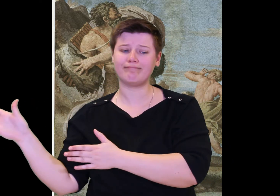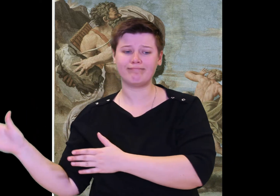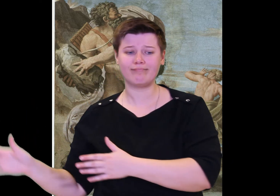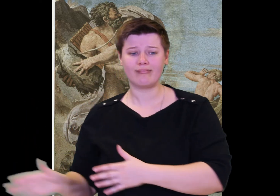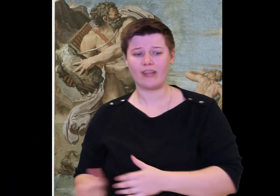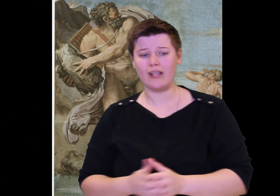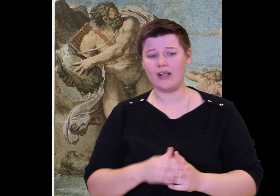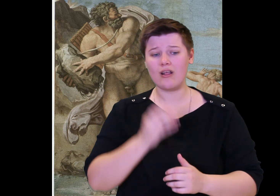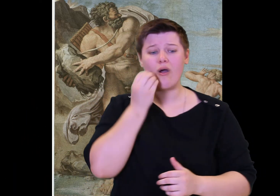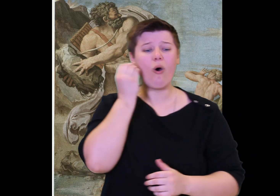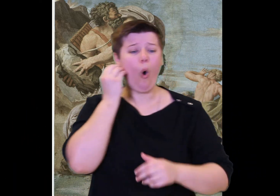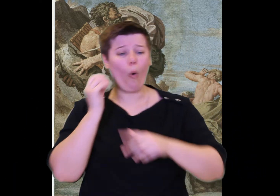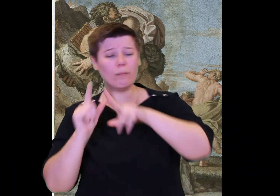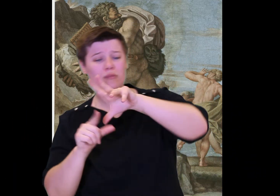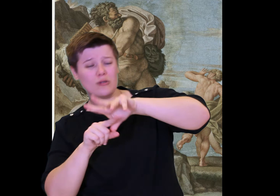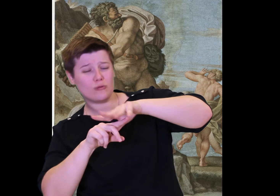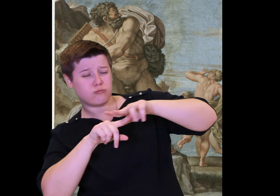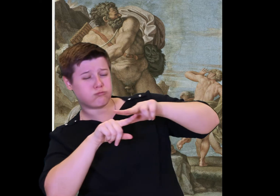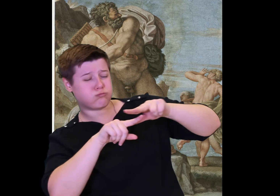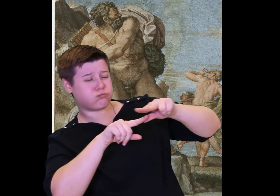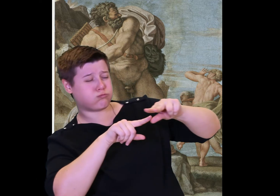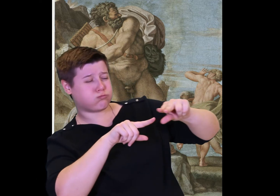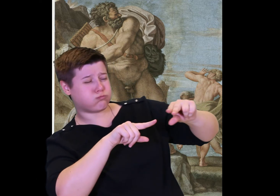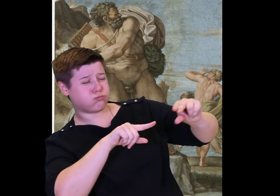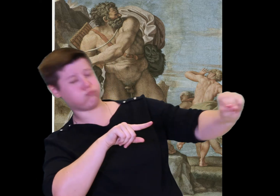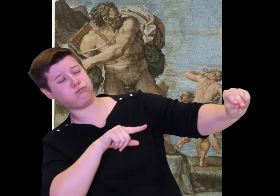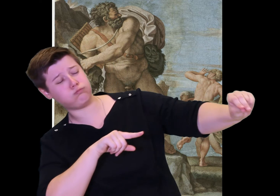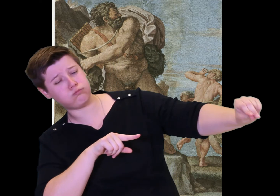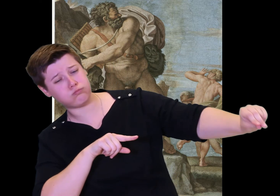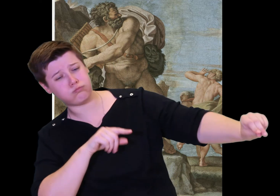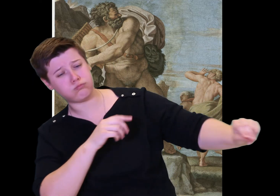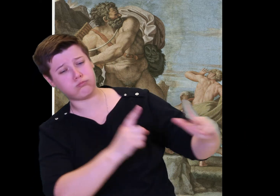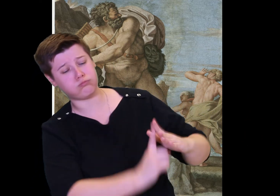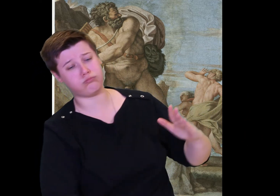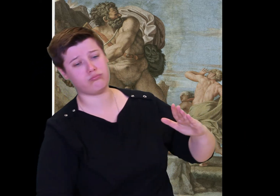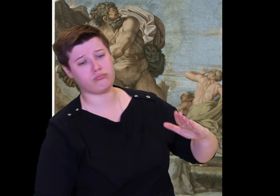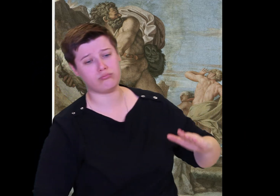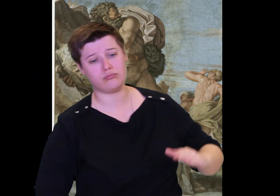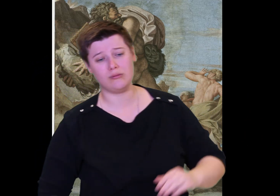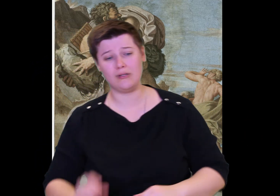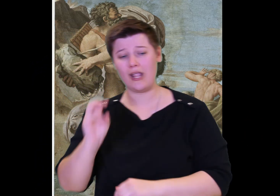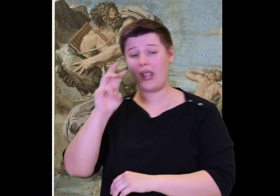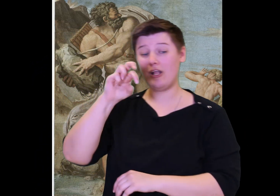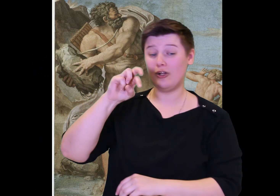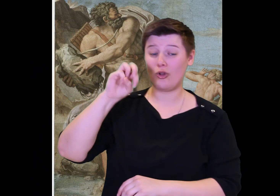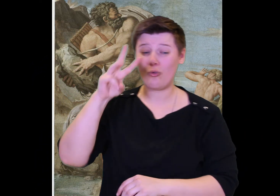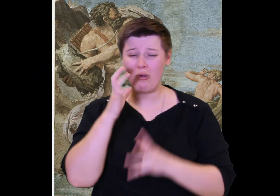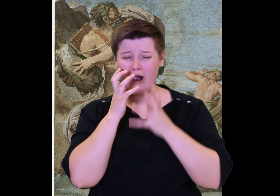They opened up the bag, and all the winds rushed out at once. A sudden buffet